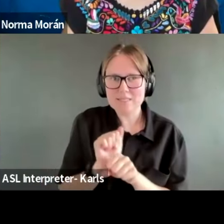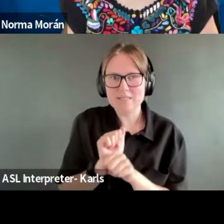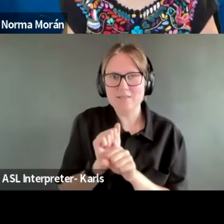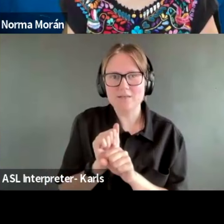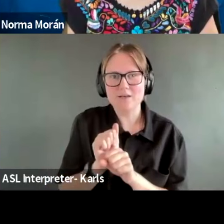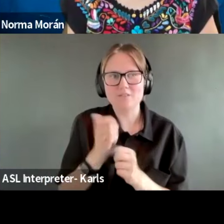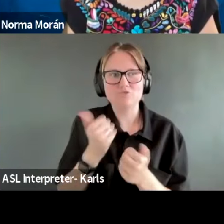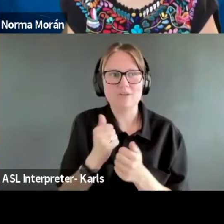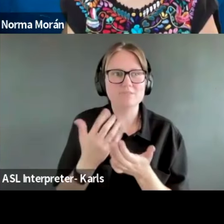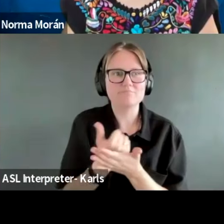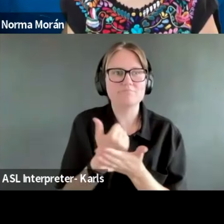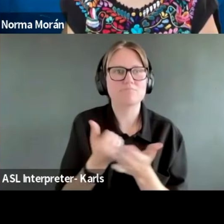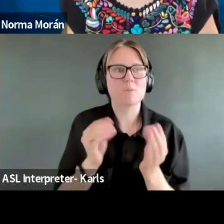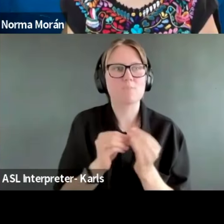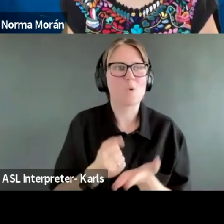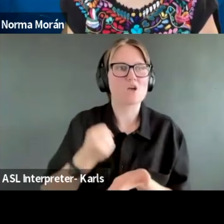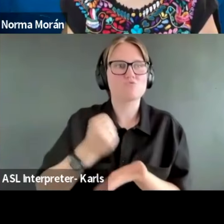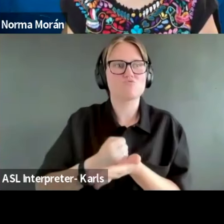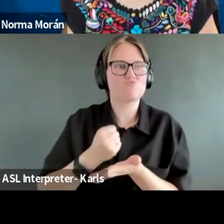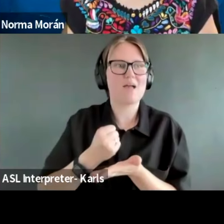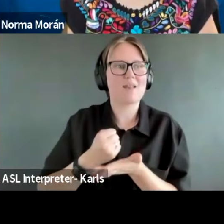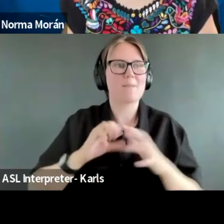accrediting bodies to accredit more of our webinars.